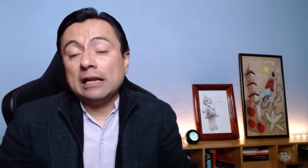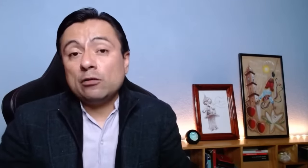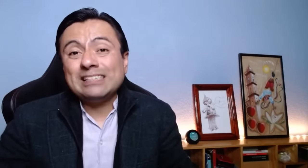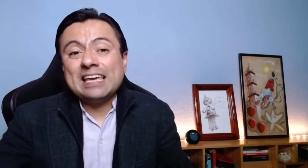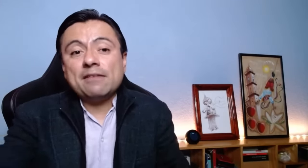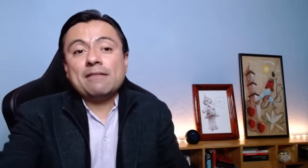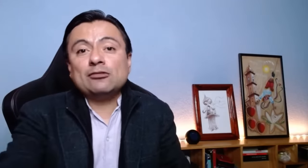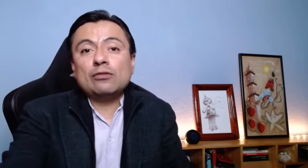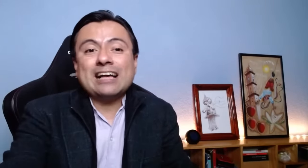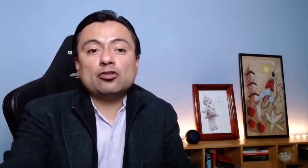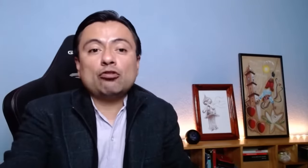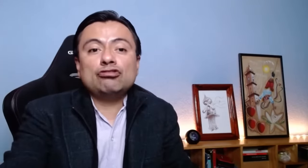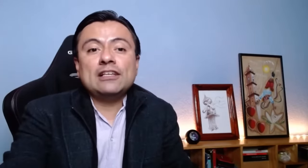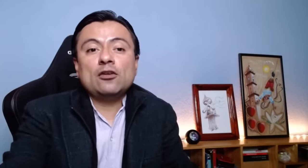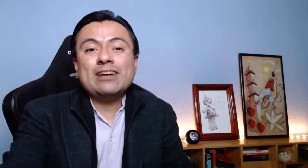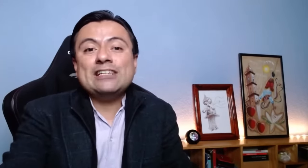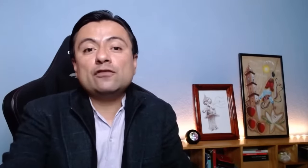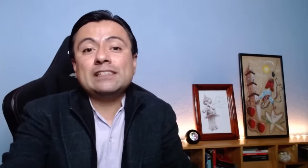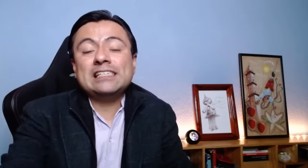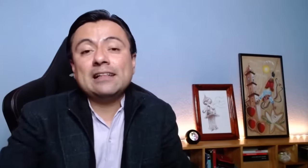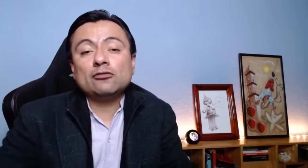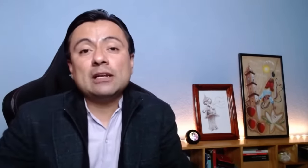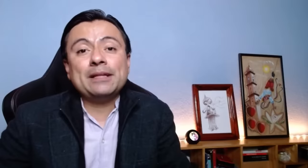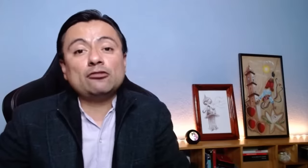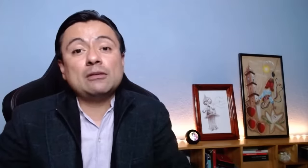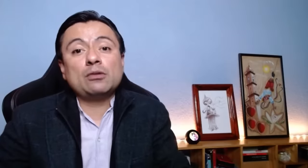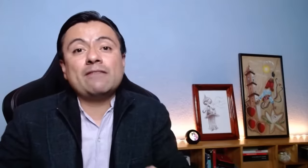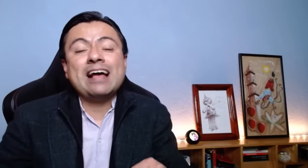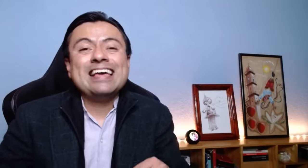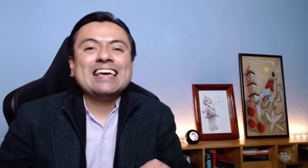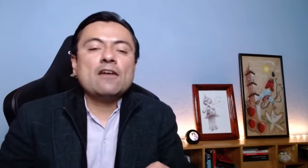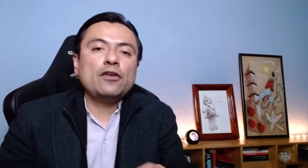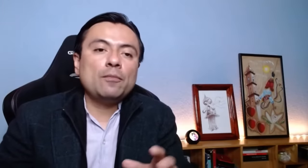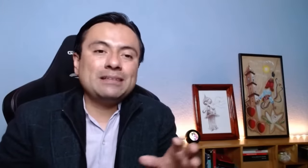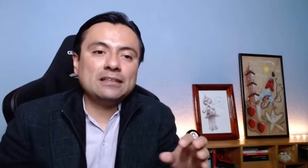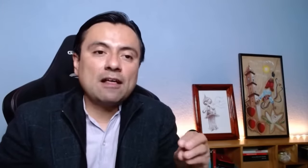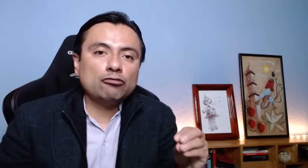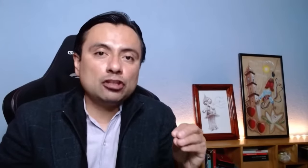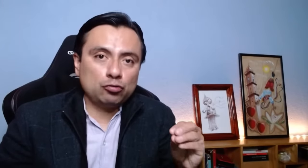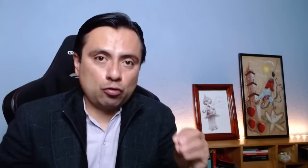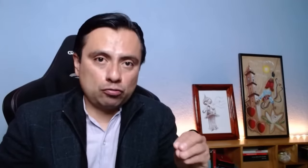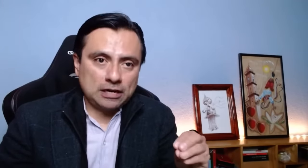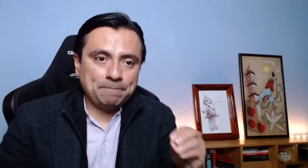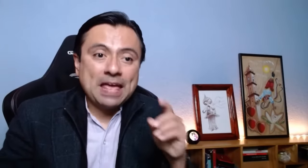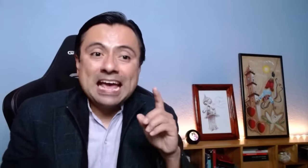a few minutes ago he was released because he judge who heard his case considered insufficient evidence that